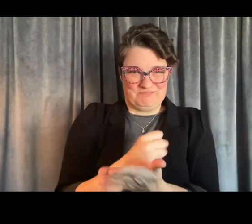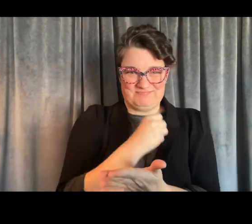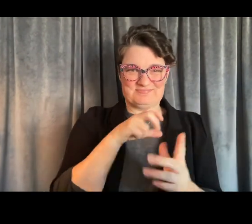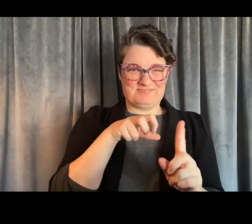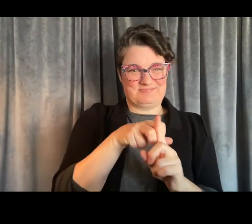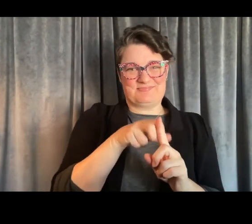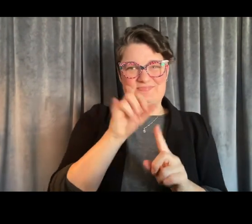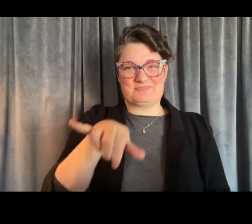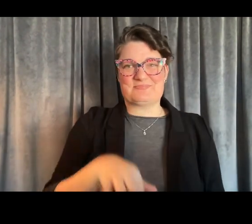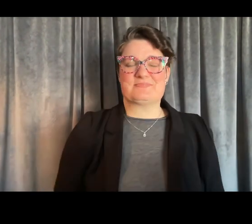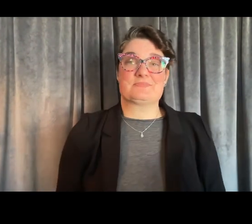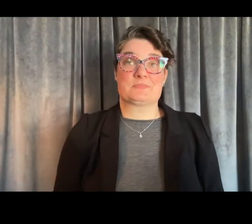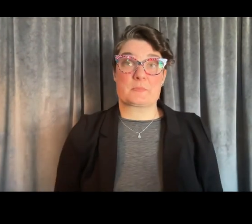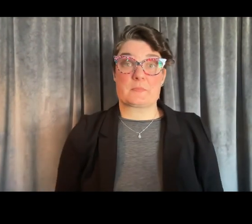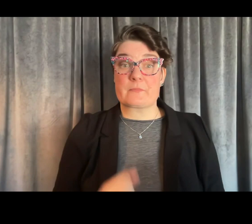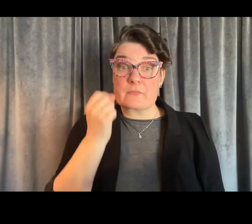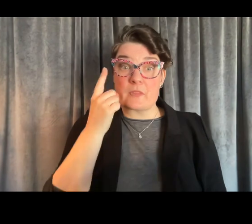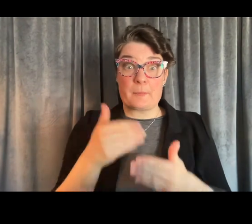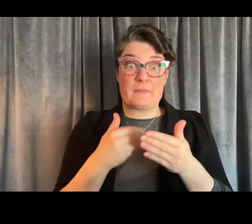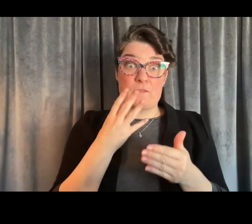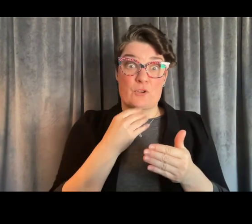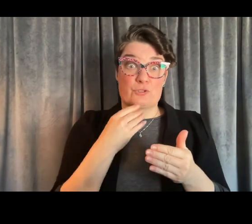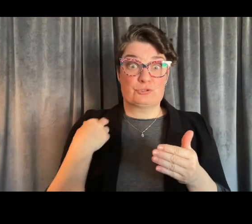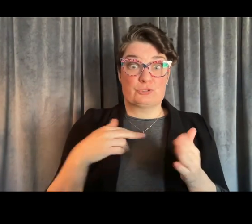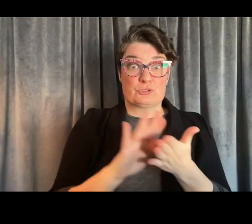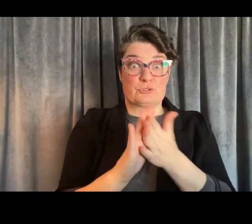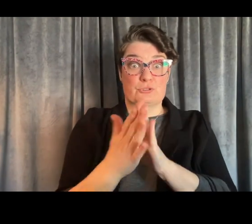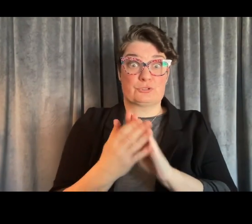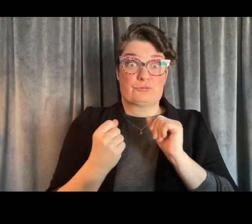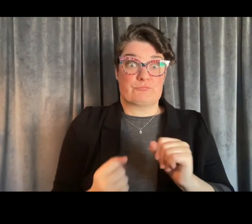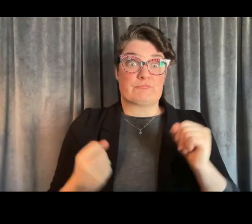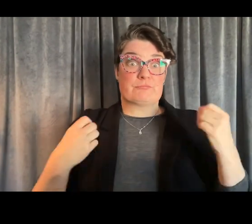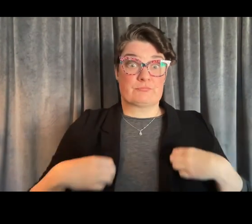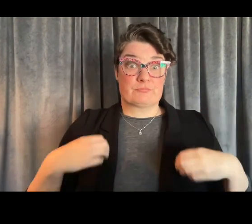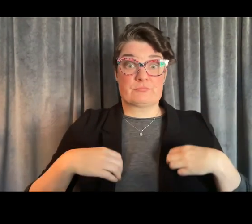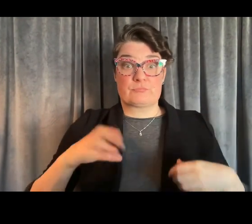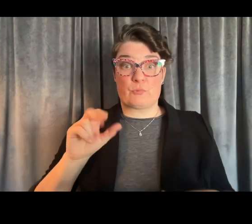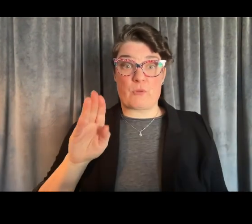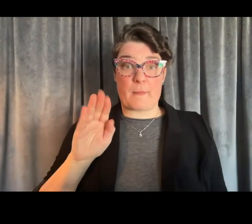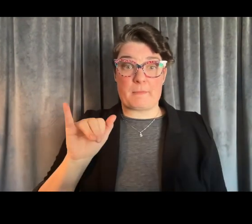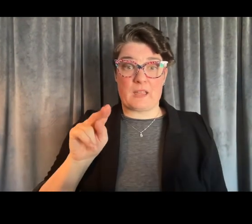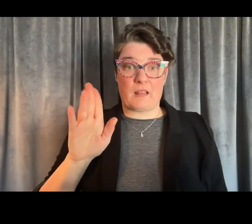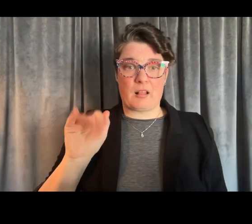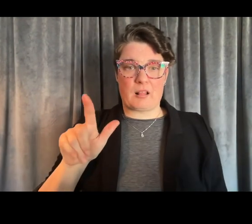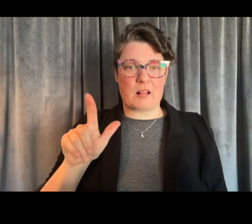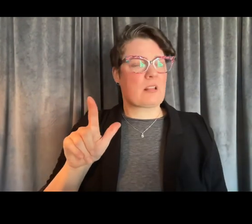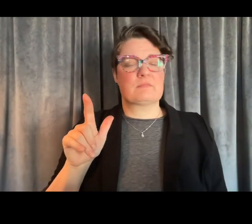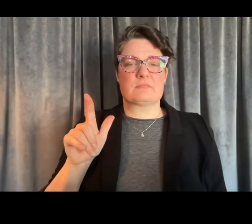Rebekah: So, before rabbinical Judaism, Judaism was more of ritual practice with